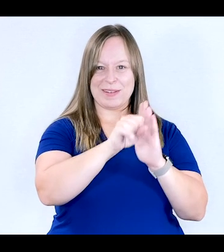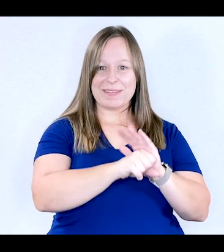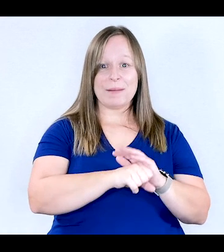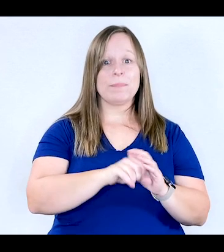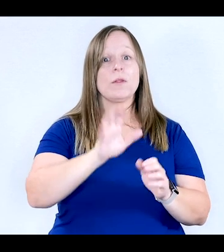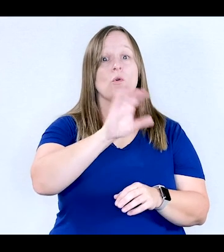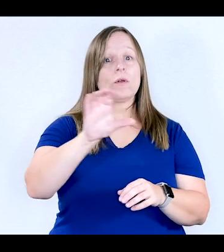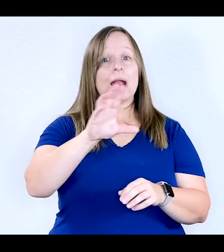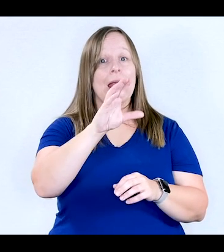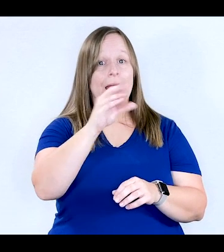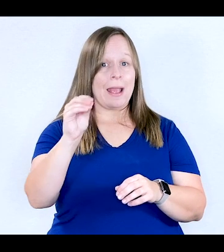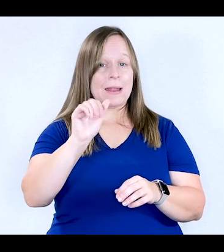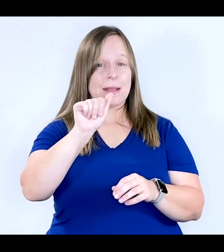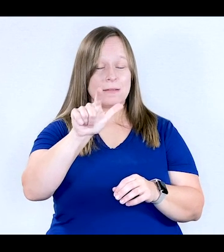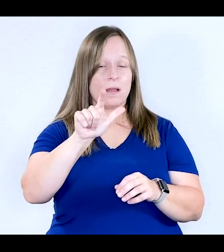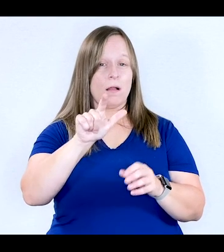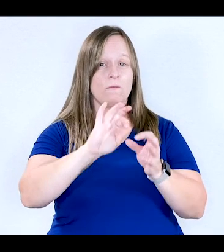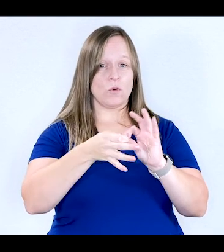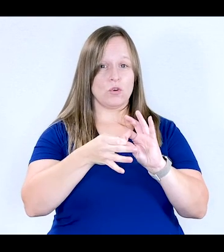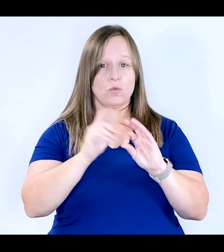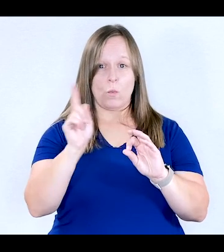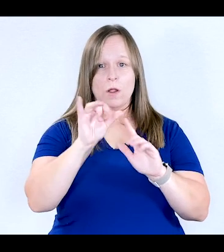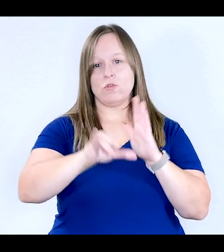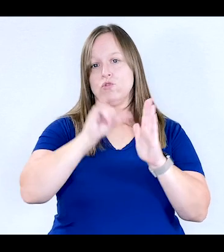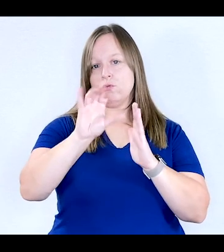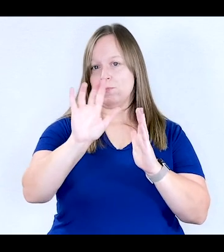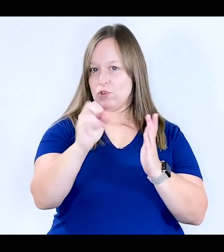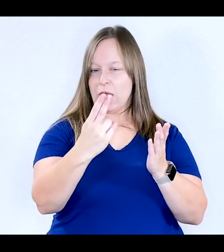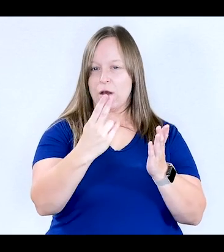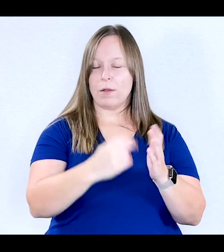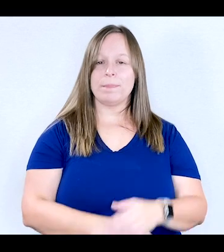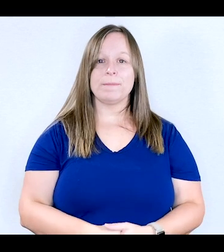The closed captioned version of this podcast is available on our YouTube channel.